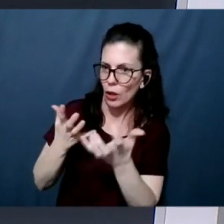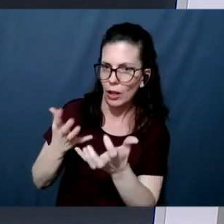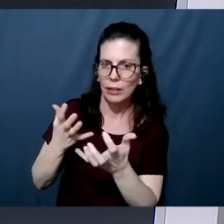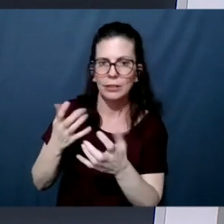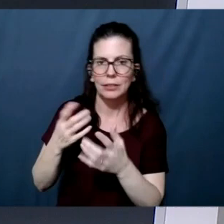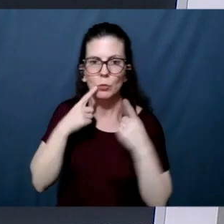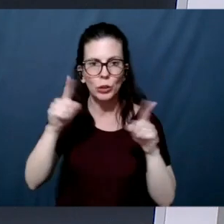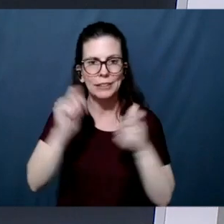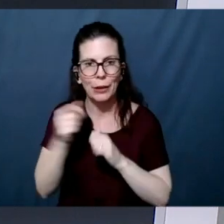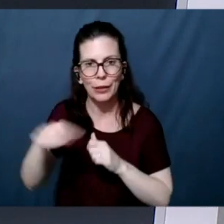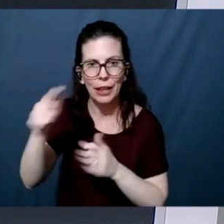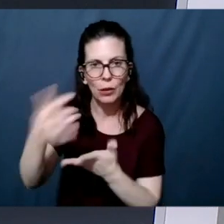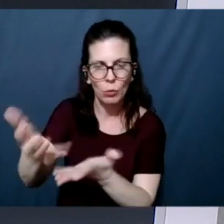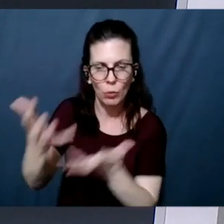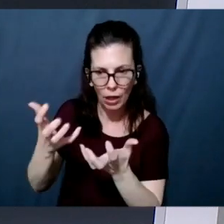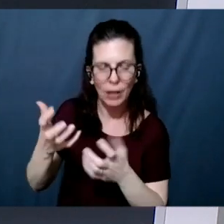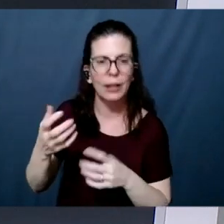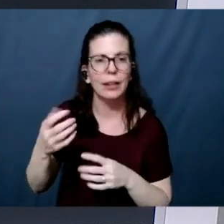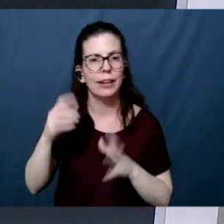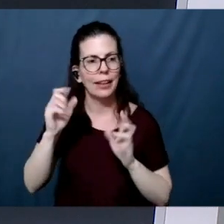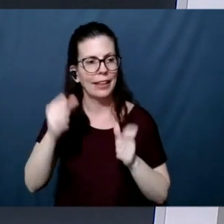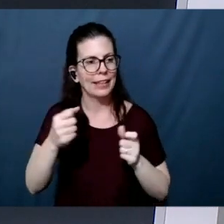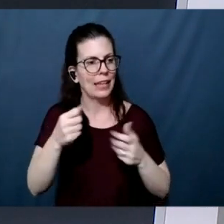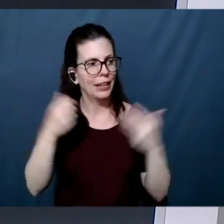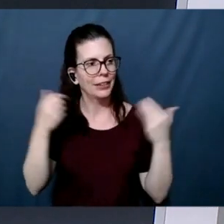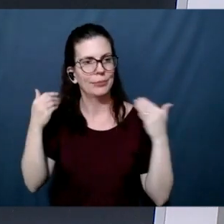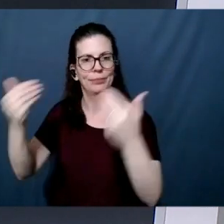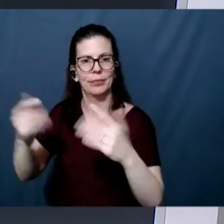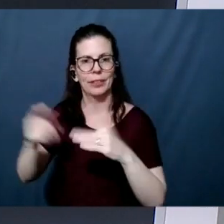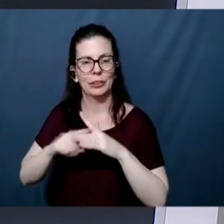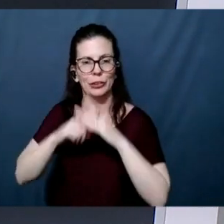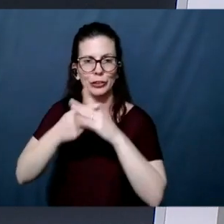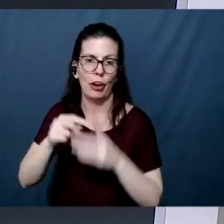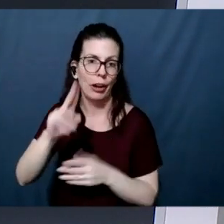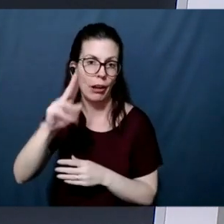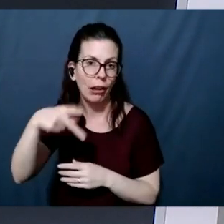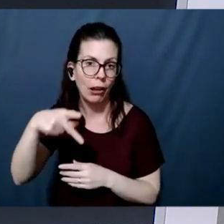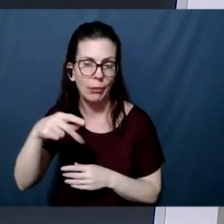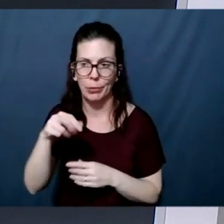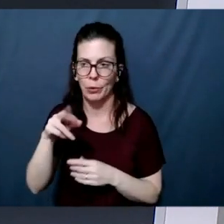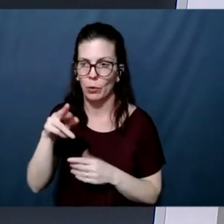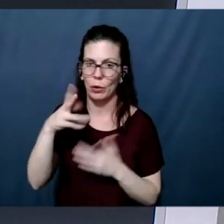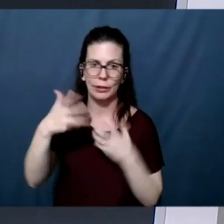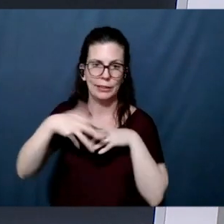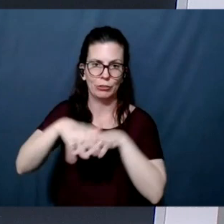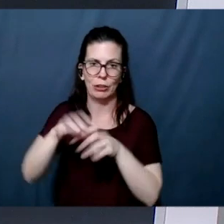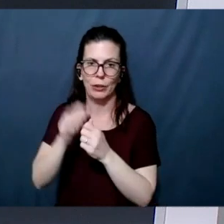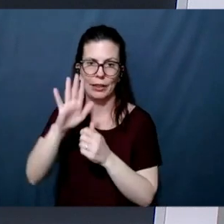They could do a startup or integrate into their existing solutions, so that's awesome.